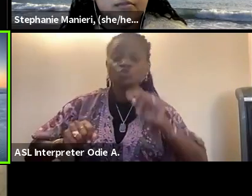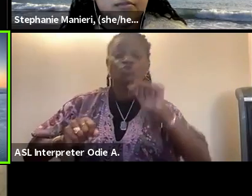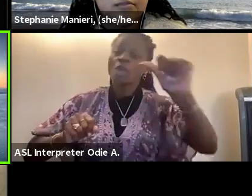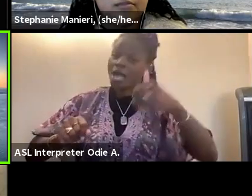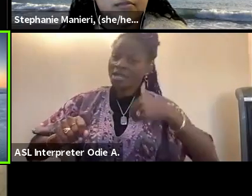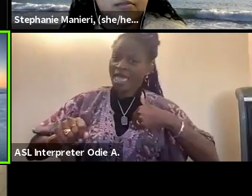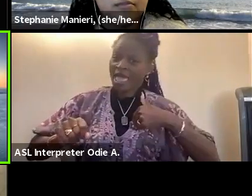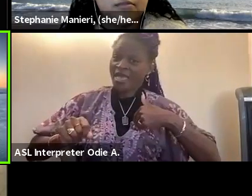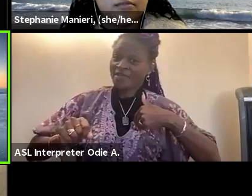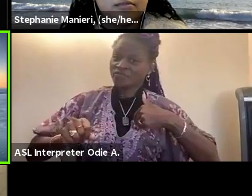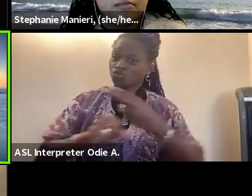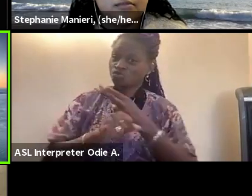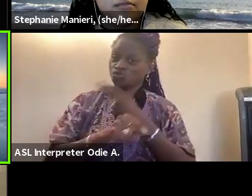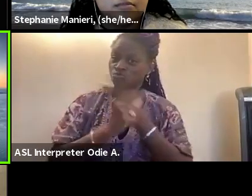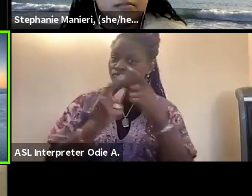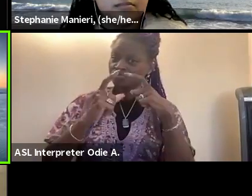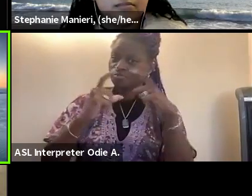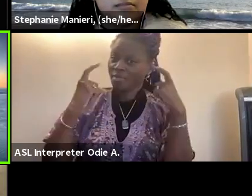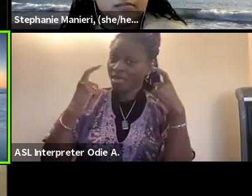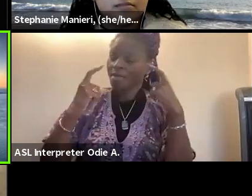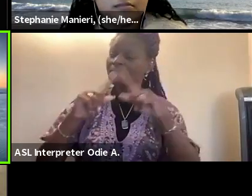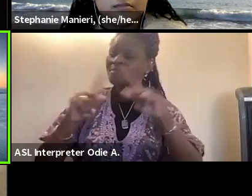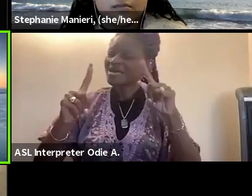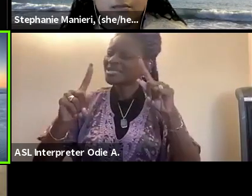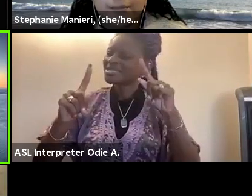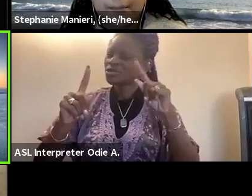But there's very specific criteria attached to that.